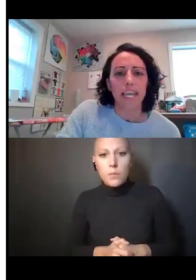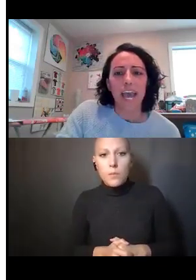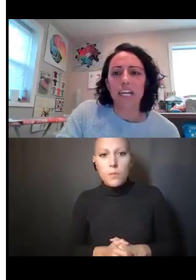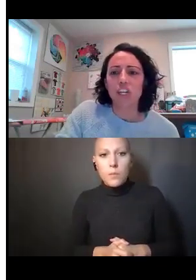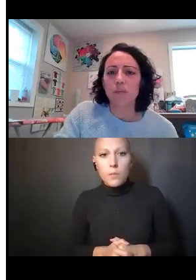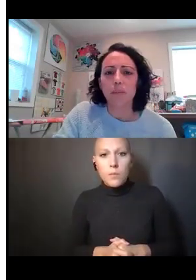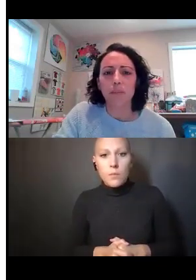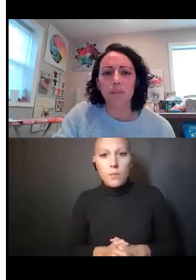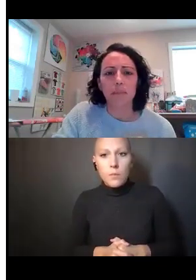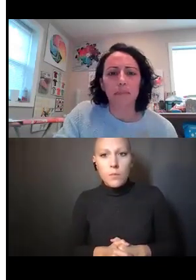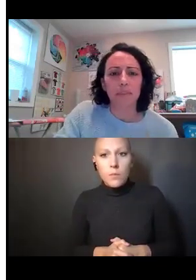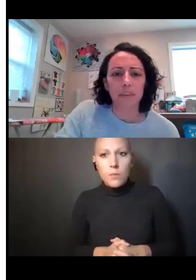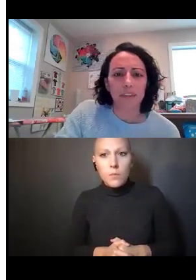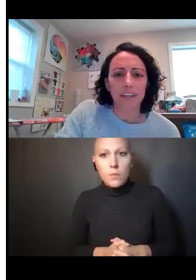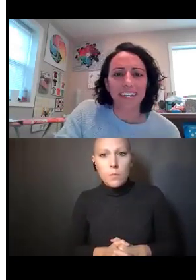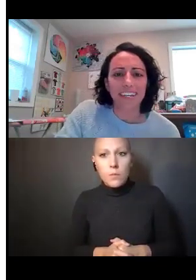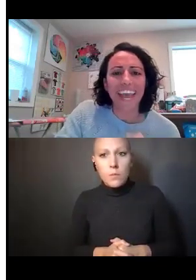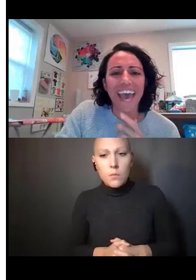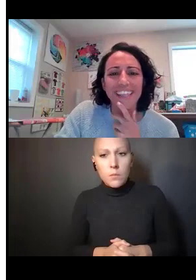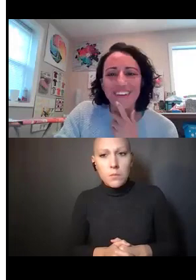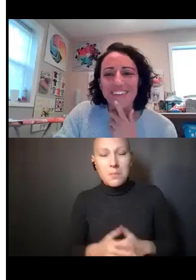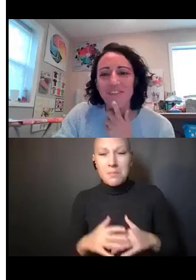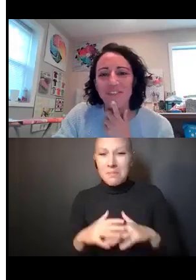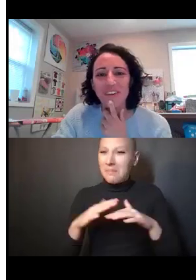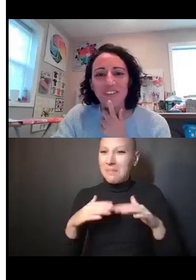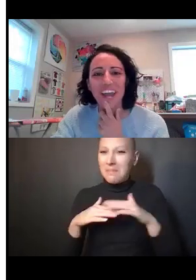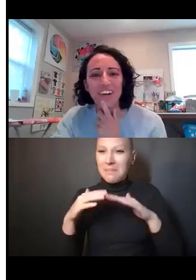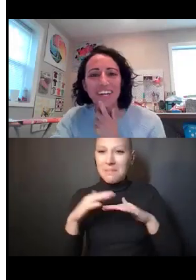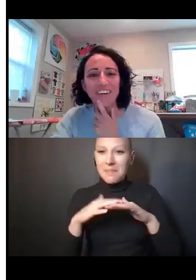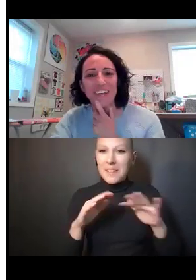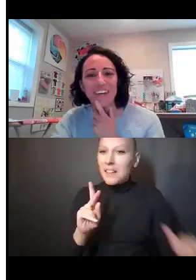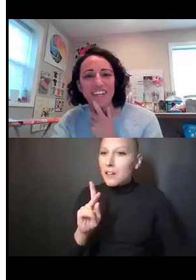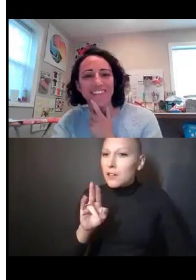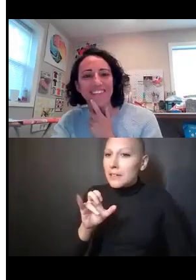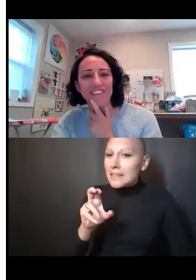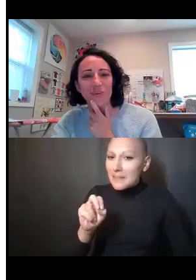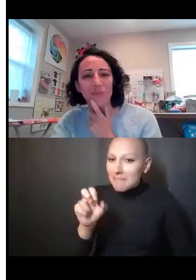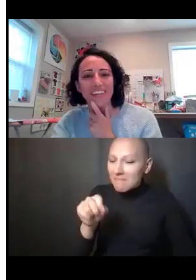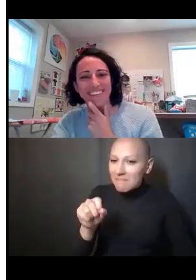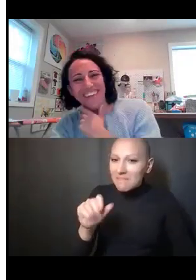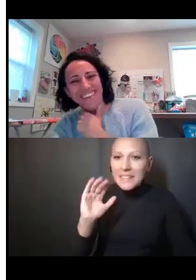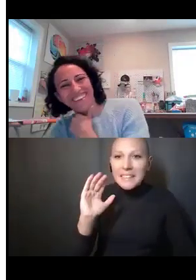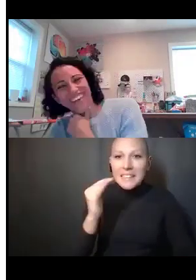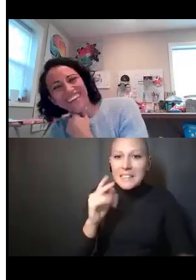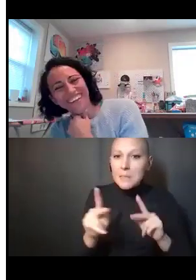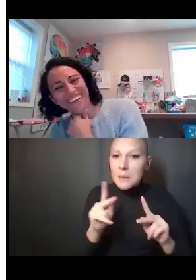the same question is in the chat. Kristin Ta: Yeah, it looks like folks are entering questions .. . Michelle Bulls: .. . In the Q and As.